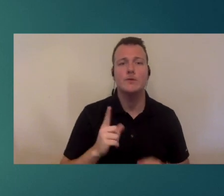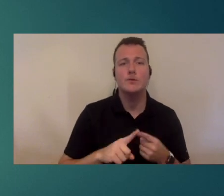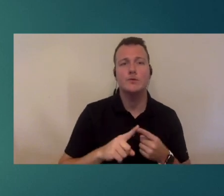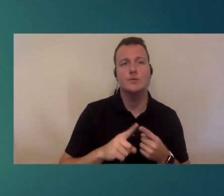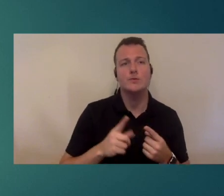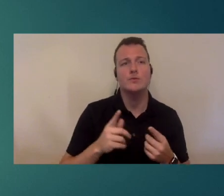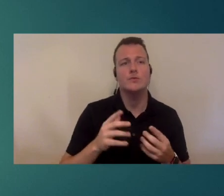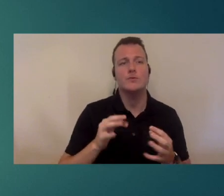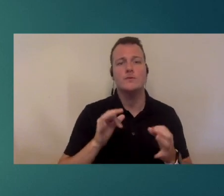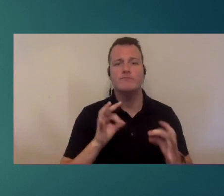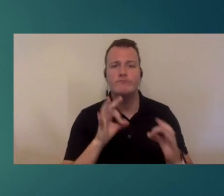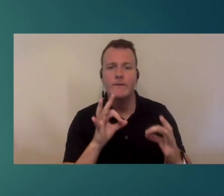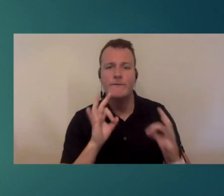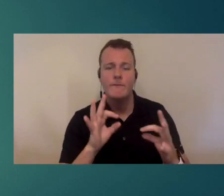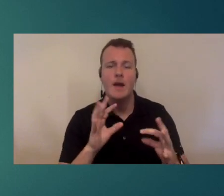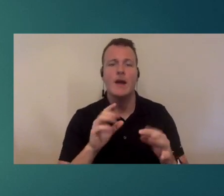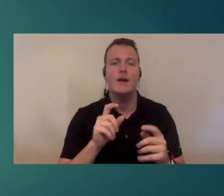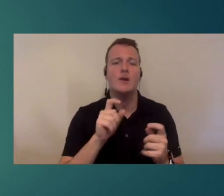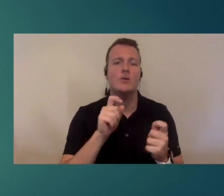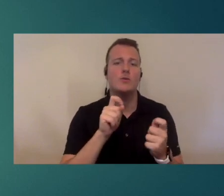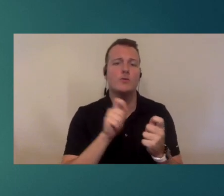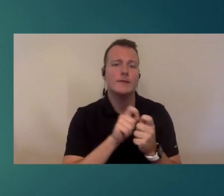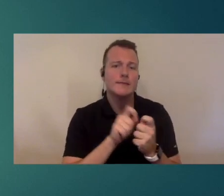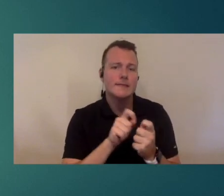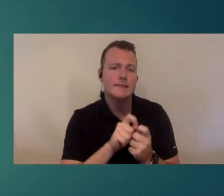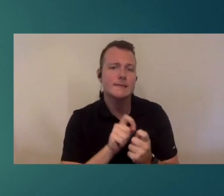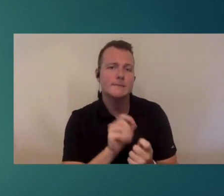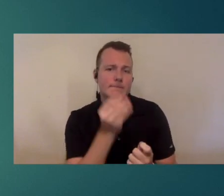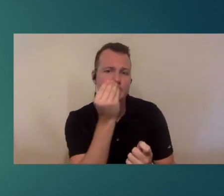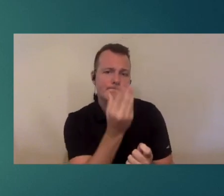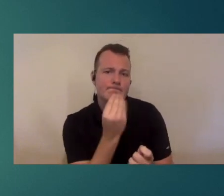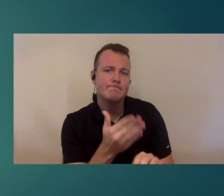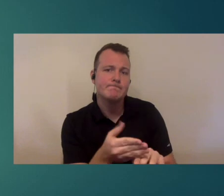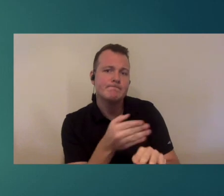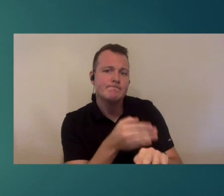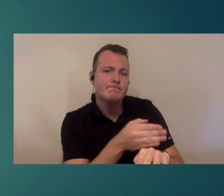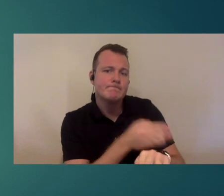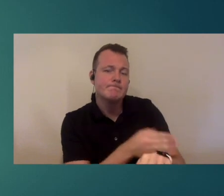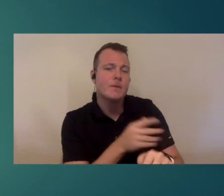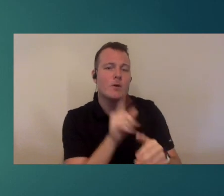constructive criticism, or you know, trying to guide them into a way that